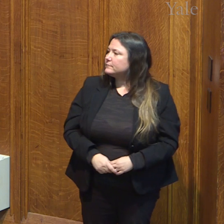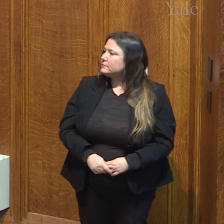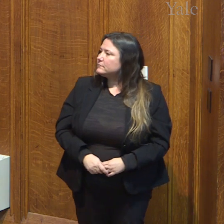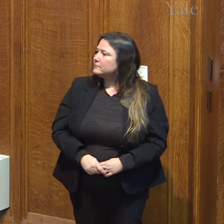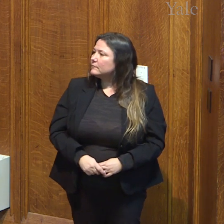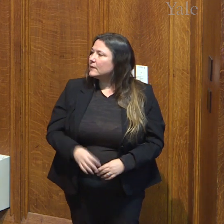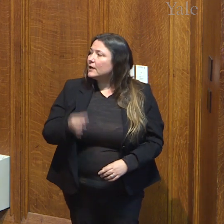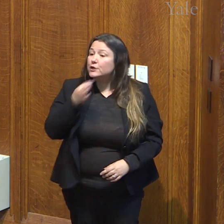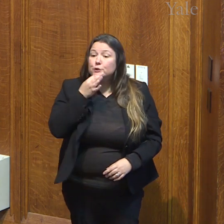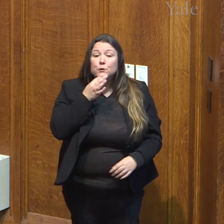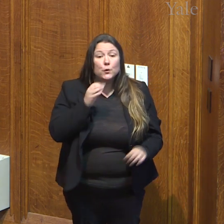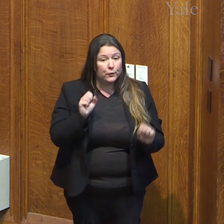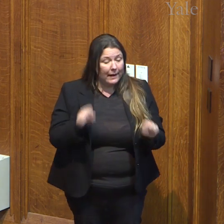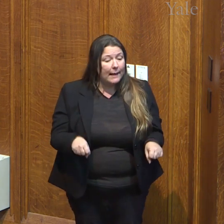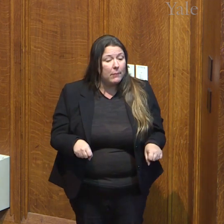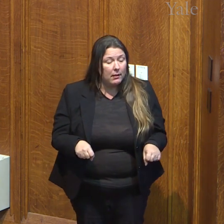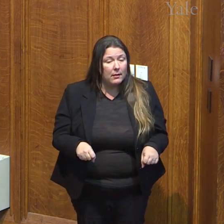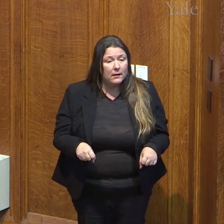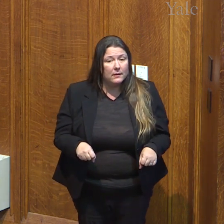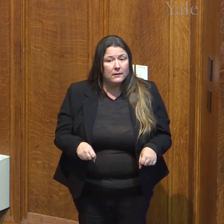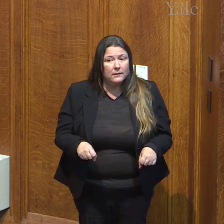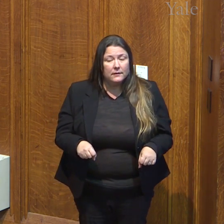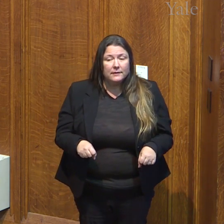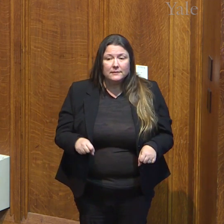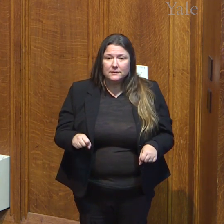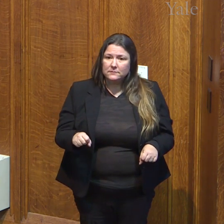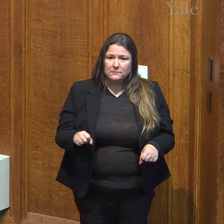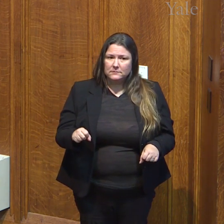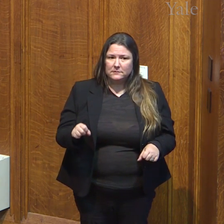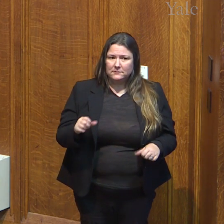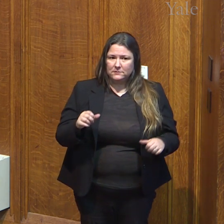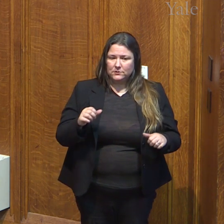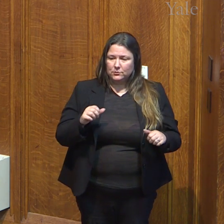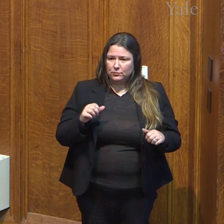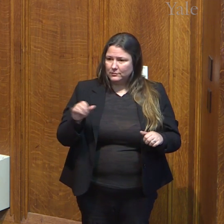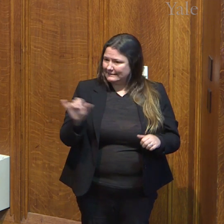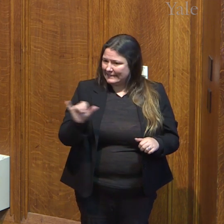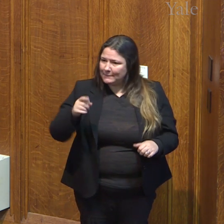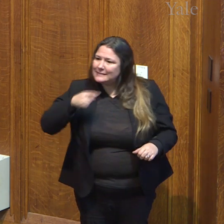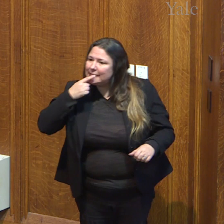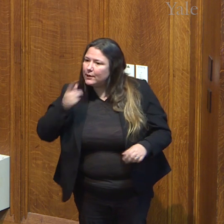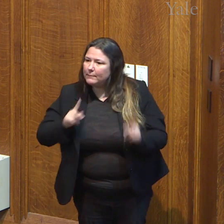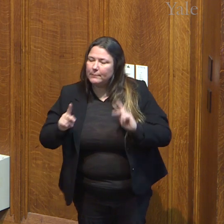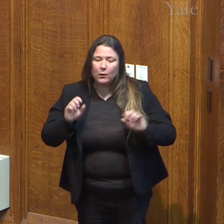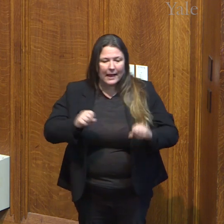They're very soon able exactly like their hearing counterparts to express a limitless number